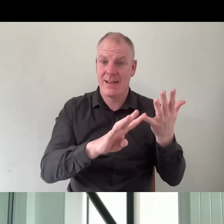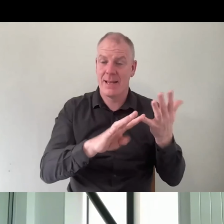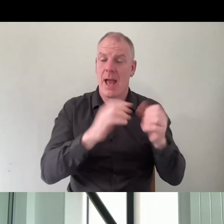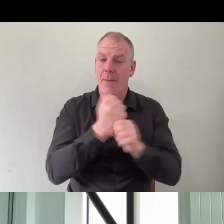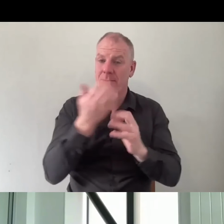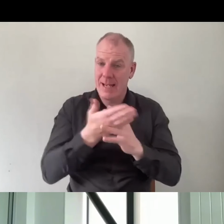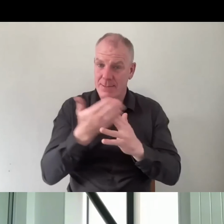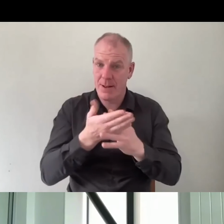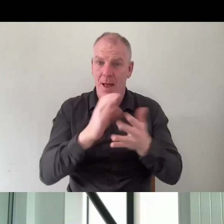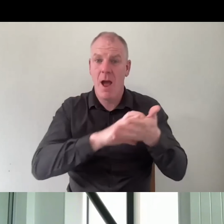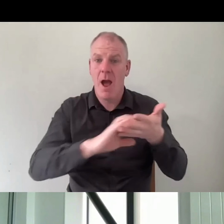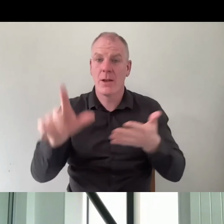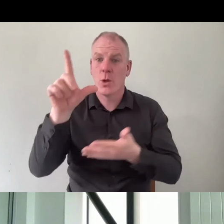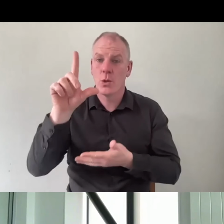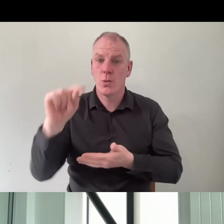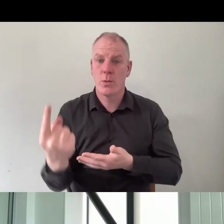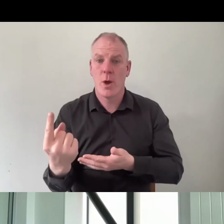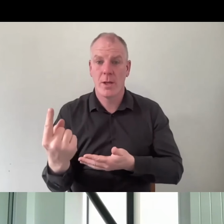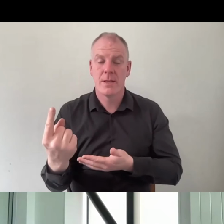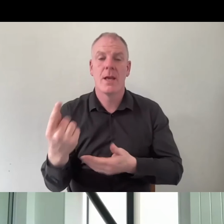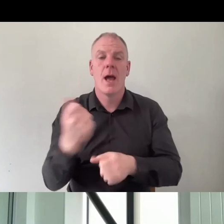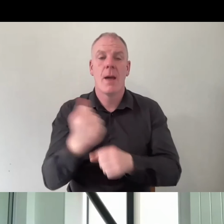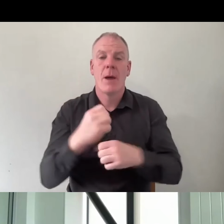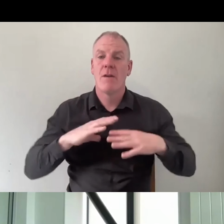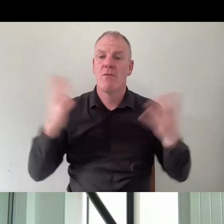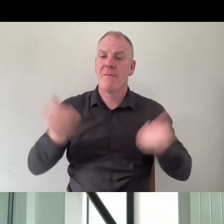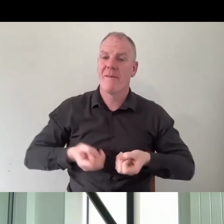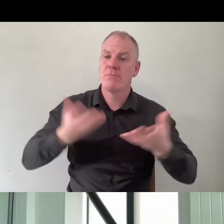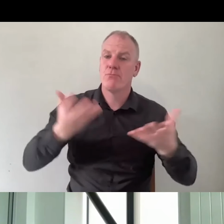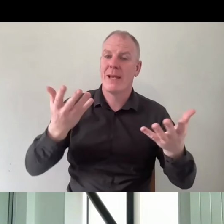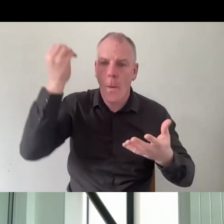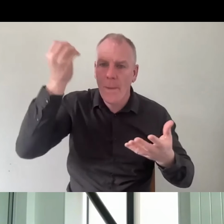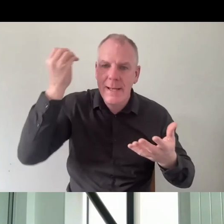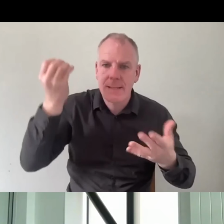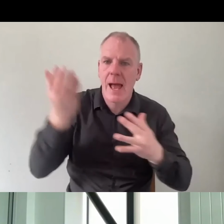Article 21 on freedom of expression and opinion and access to information